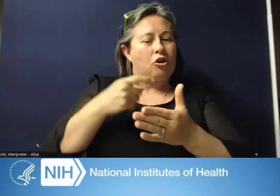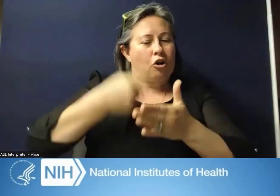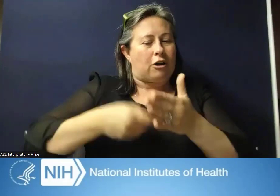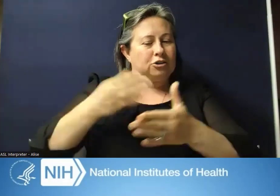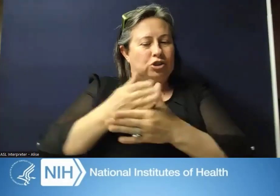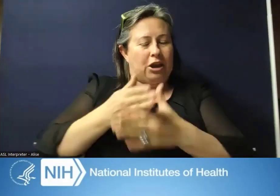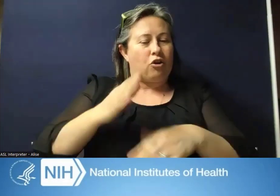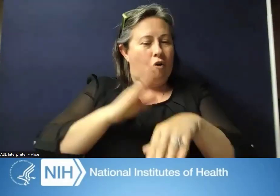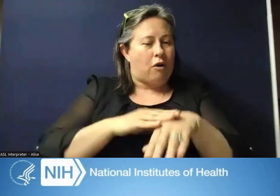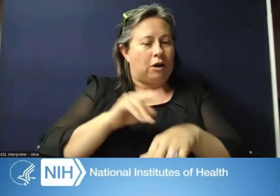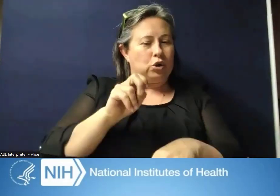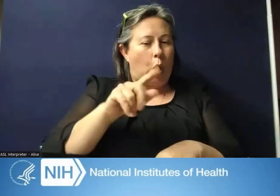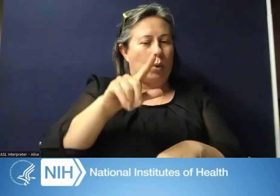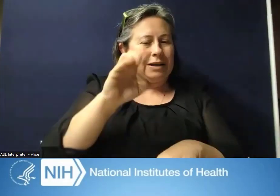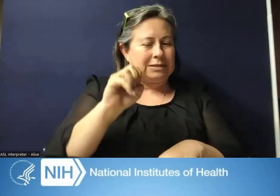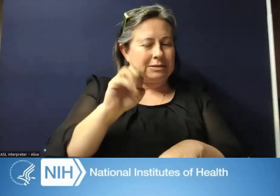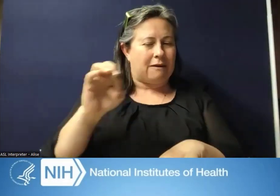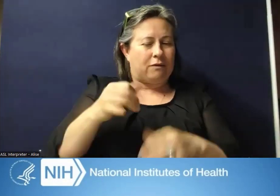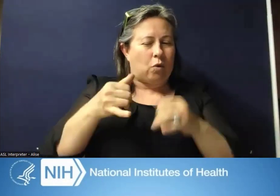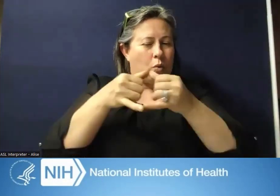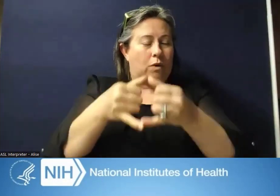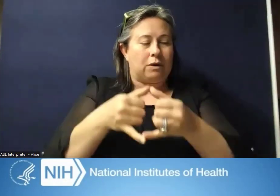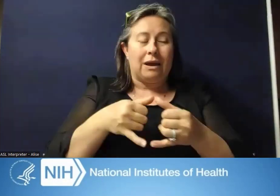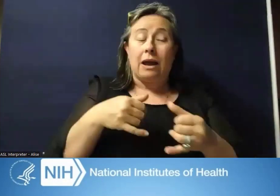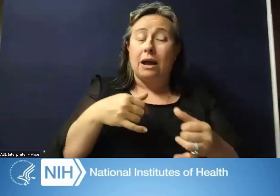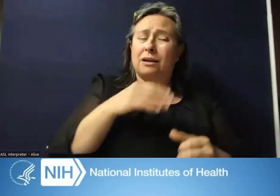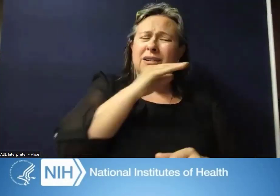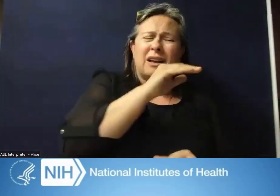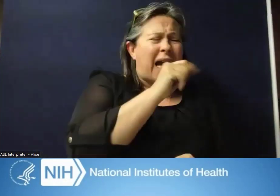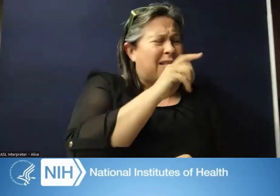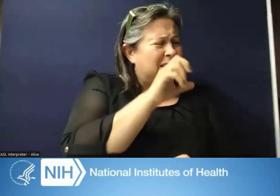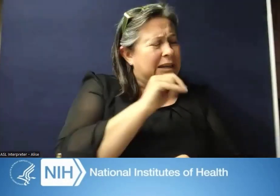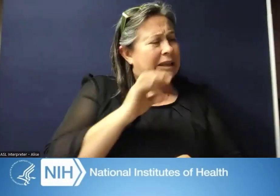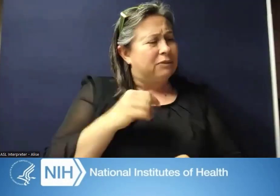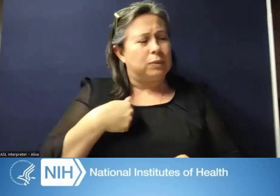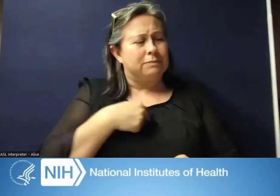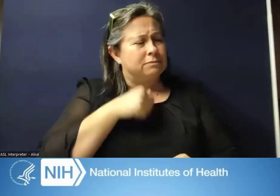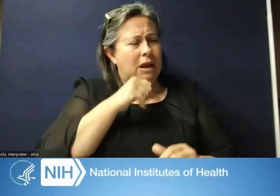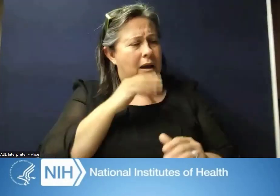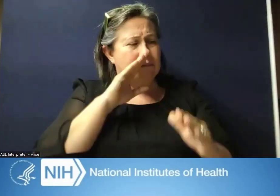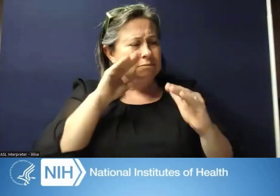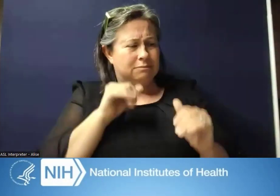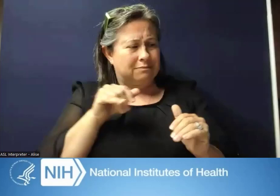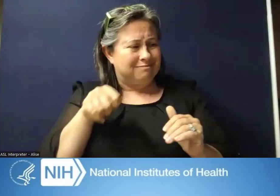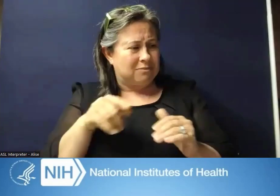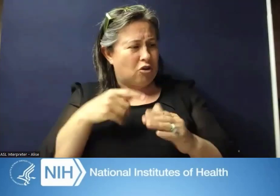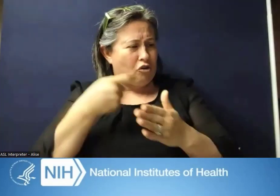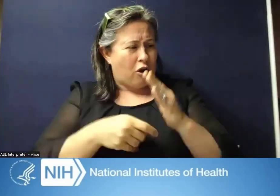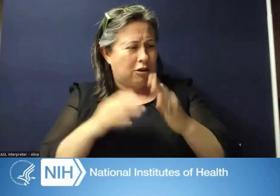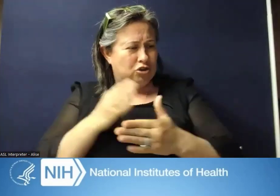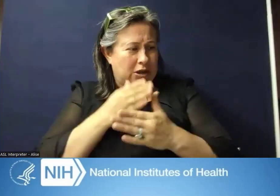Alan, I wouldn't expect if we're not requiring that cost-sharing, and it's voluntary, committed cost-sharing